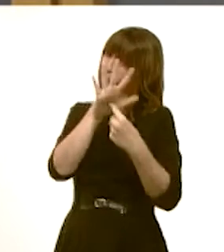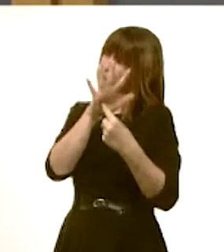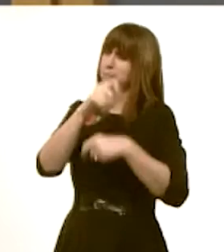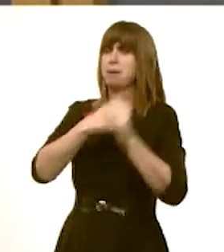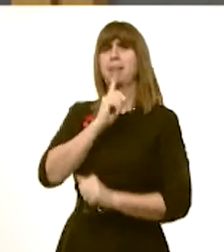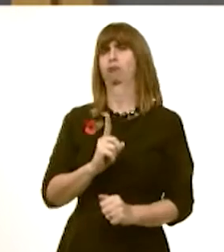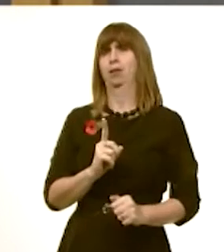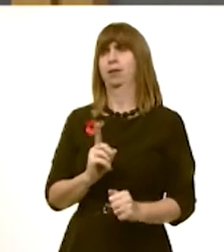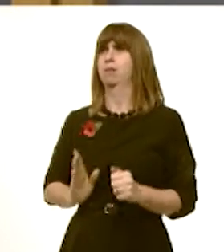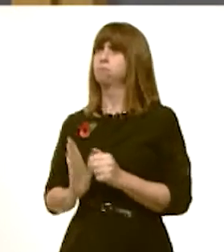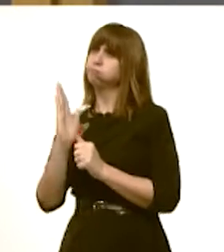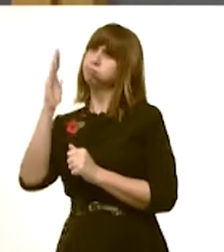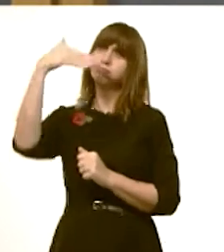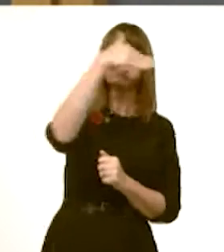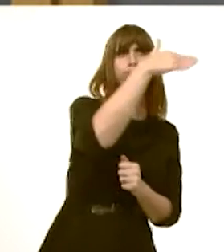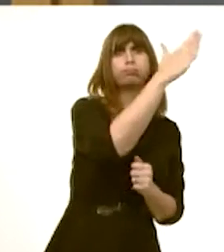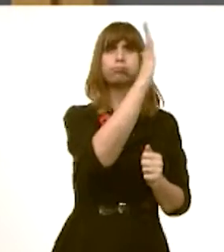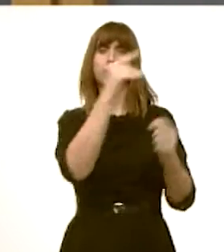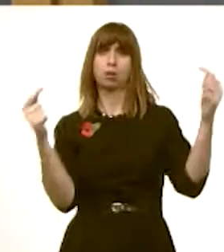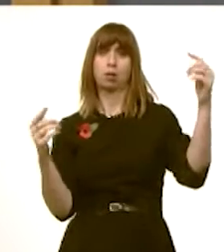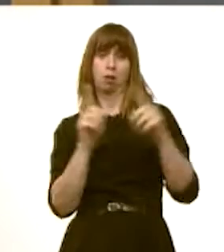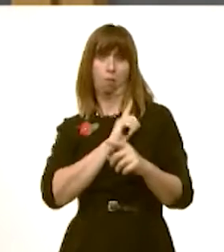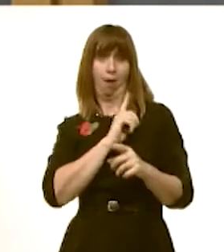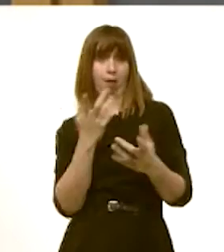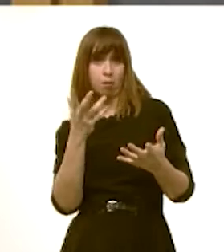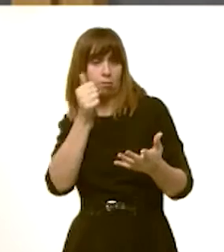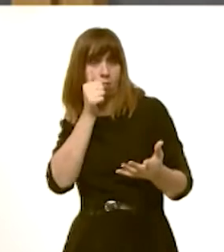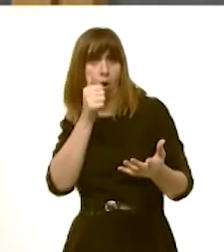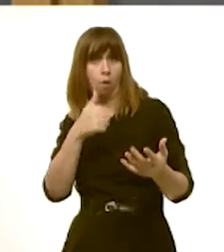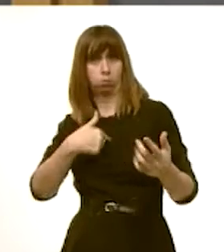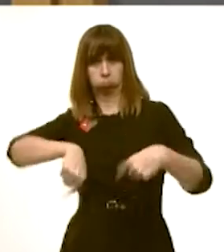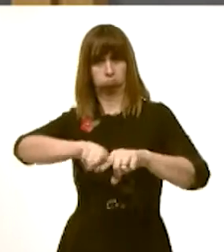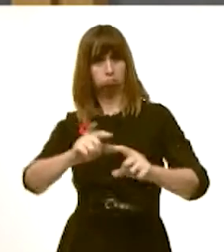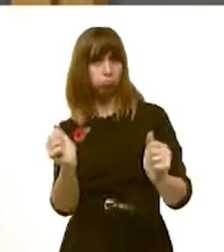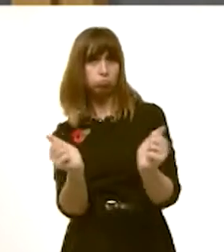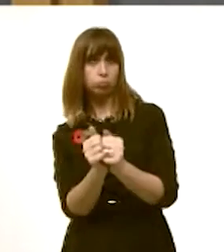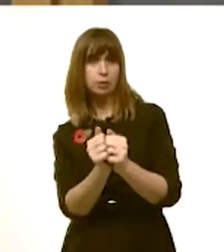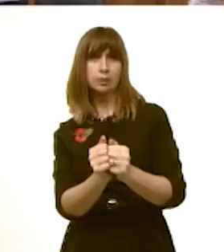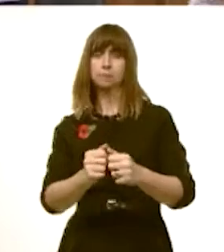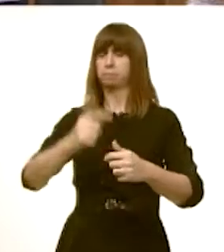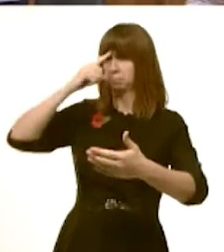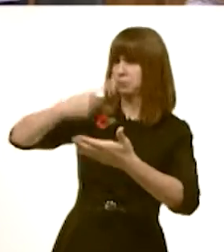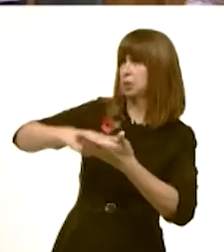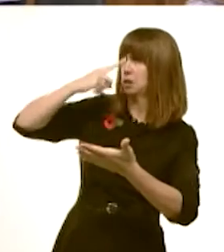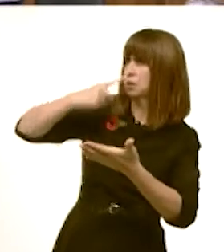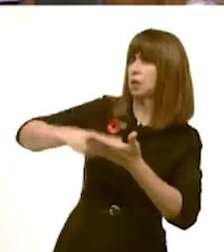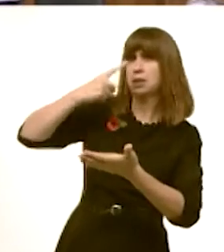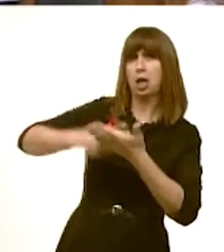when it comes to rail infrastructure? Because, while we agree that the powers and decisions should be taken in Wales, thatís not the case at the moment.